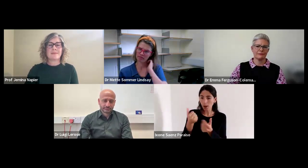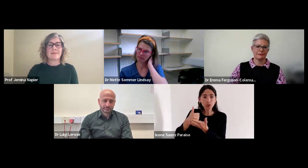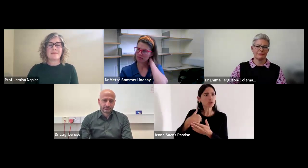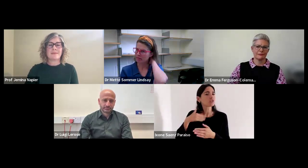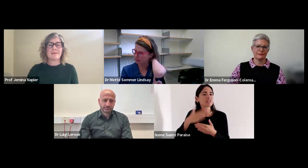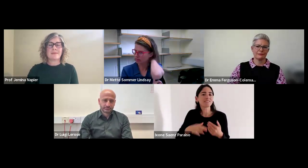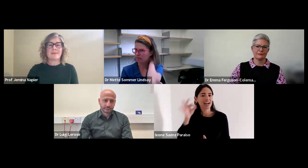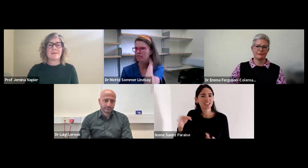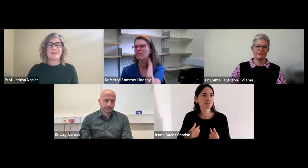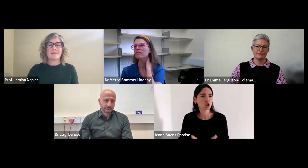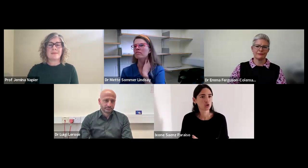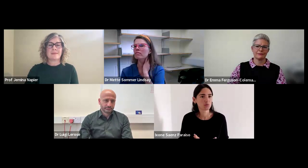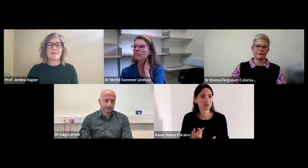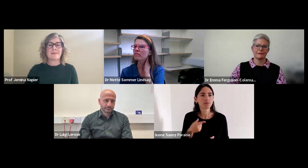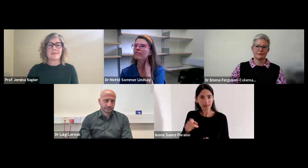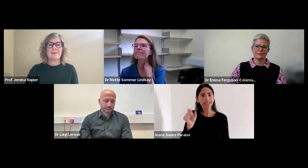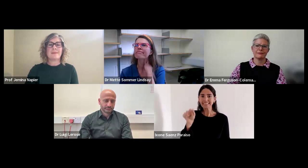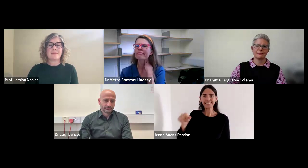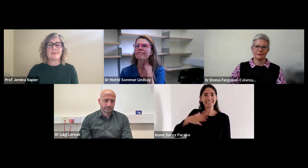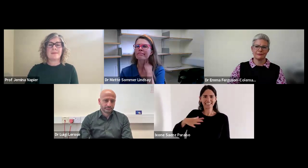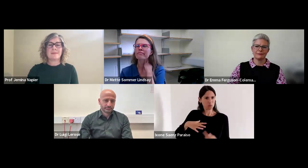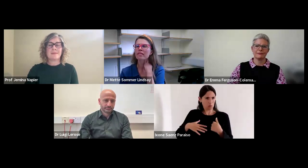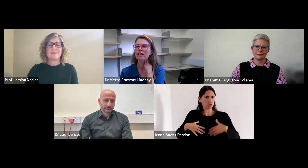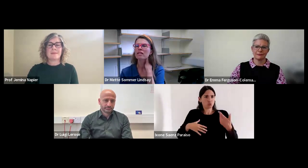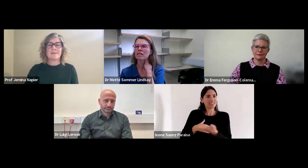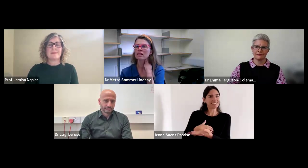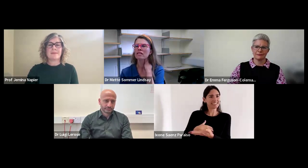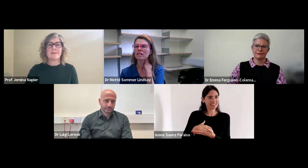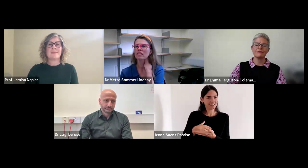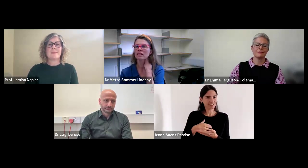making a decision on my behalf. Some of the things that were provided I never asked for but it was